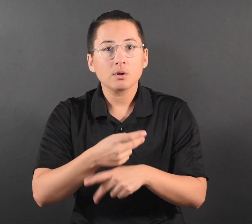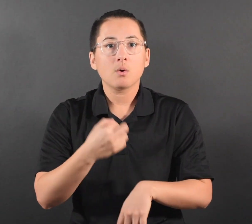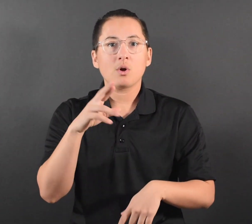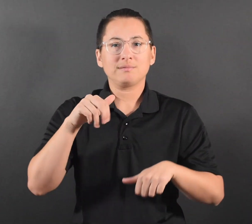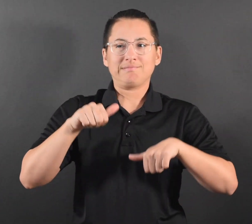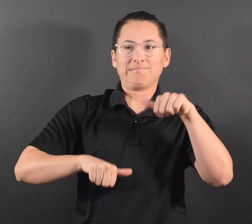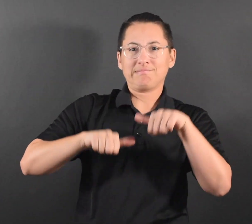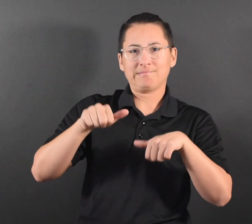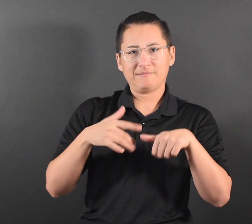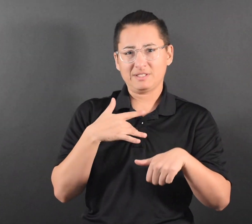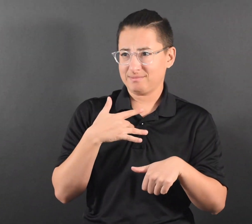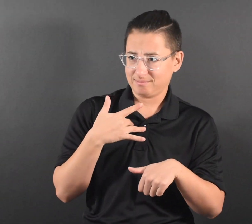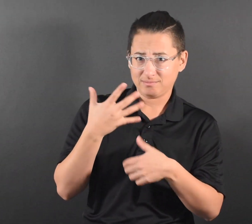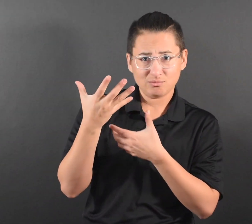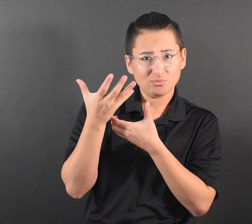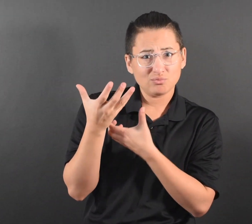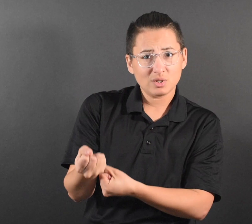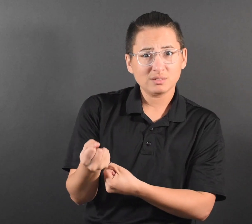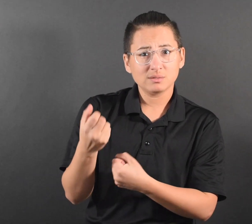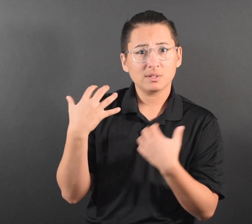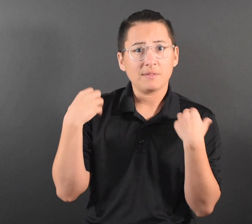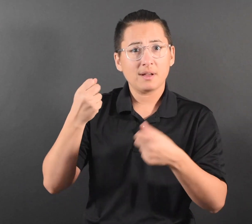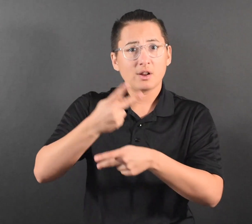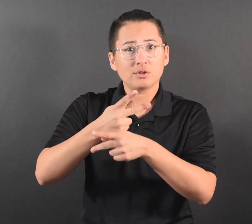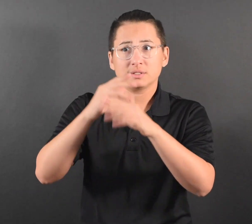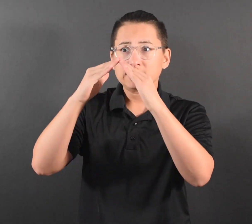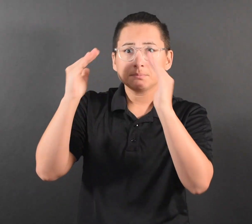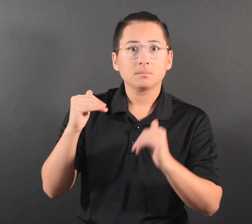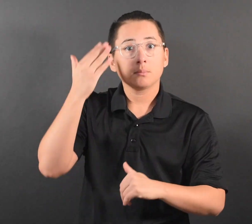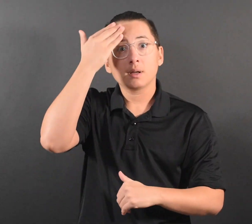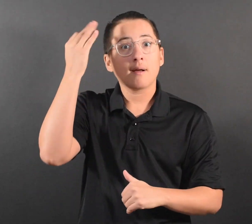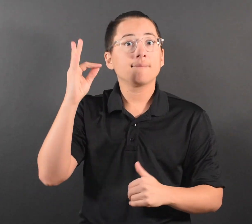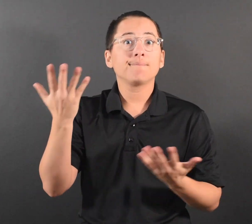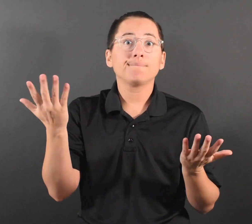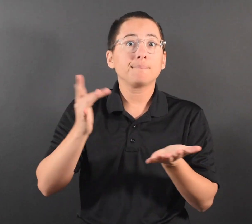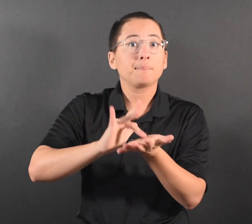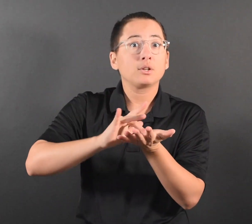care or who are hesitant to trust the health care system due to medical trauma,